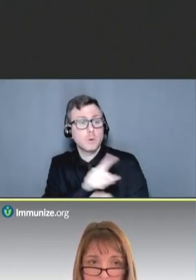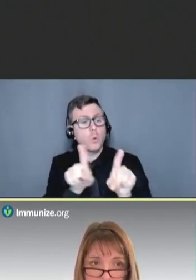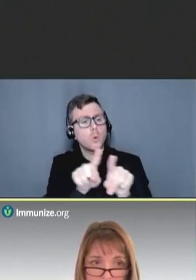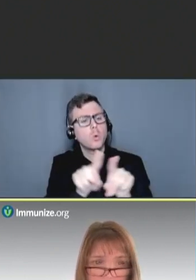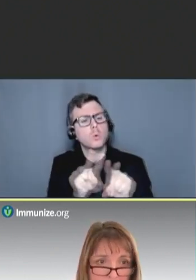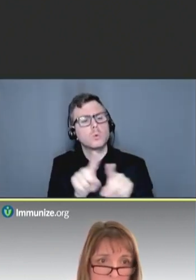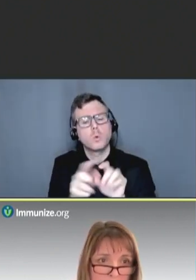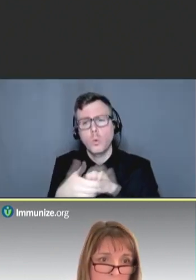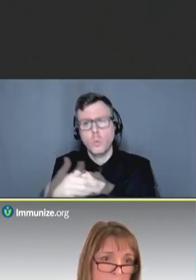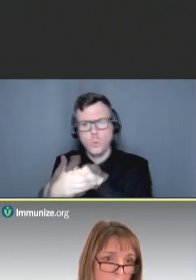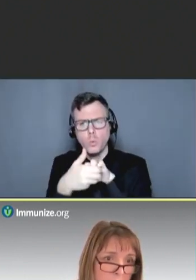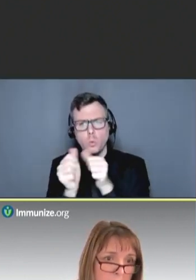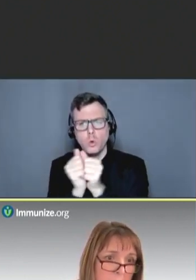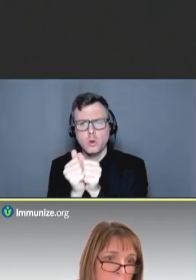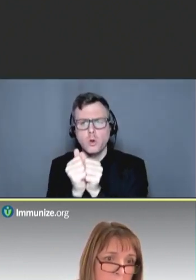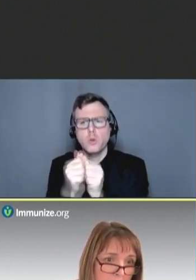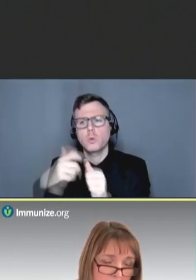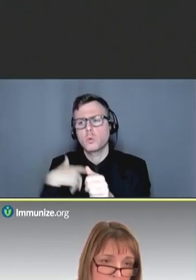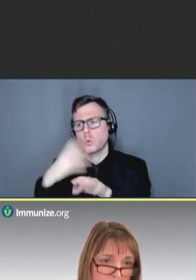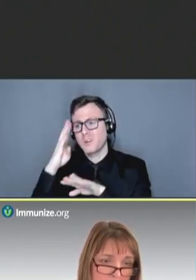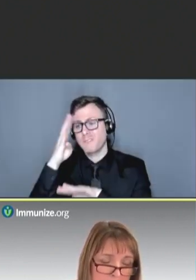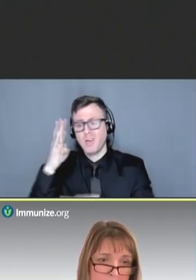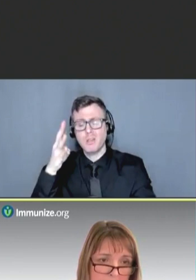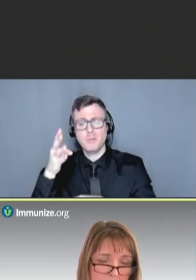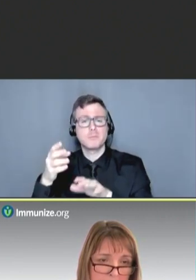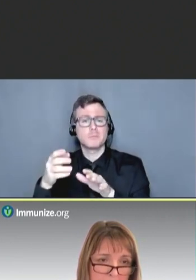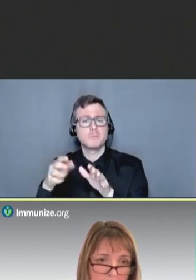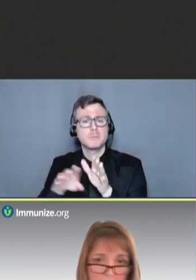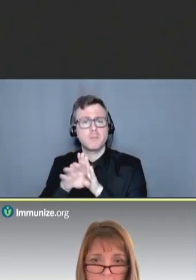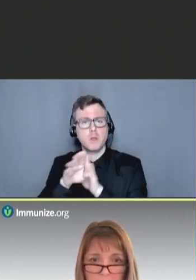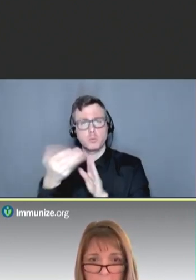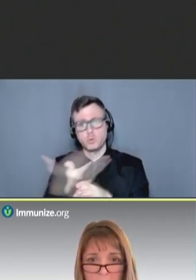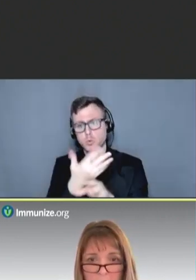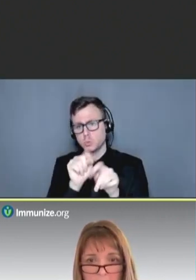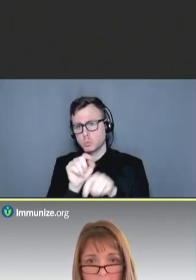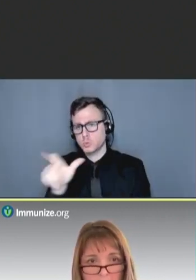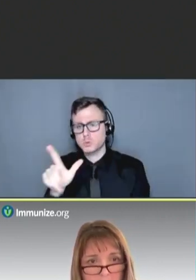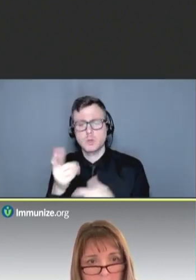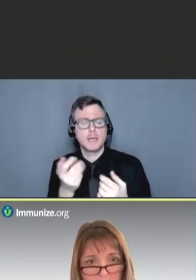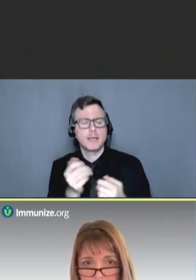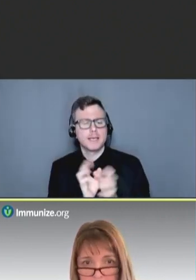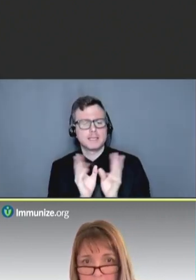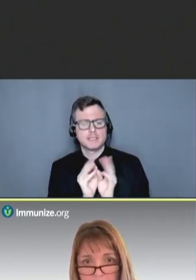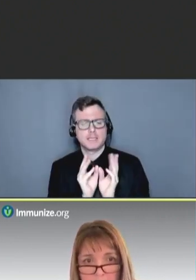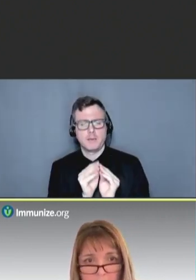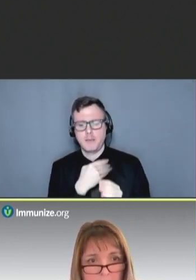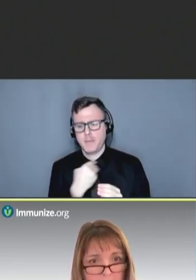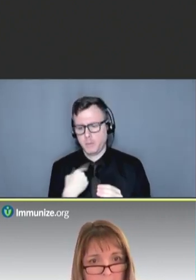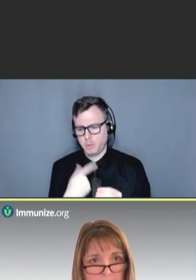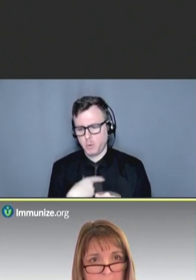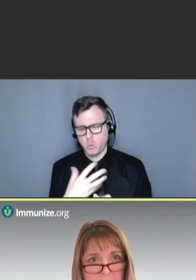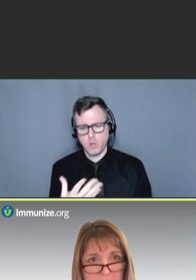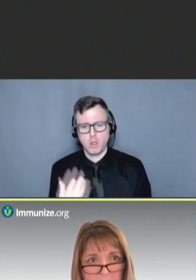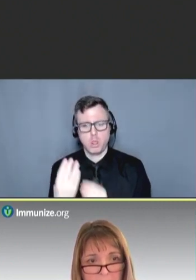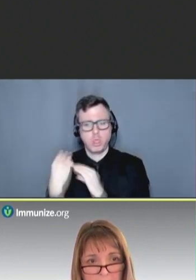to develop tools or oftentimes The Summit member will take that on themselves in their